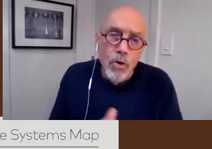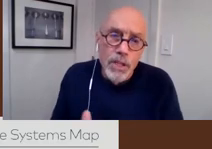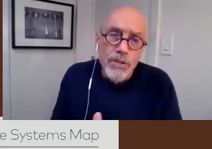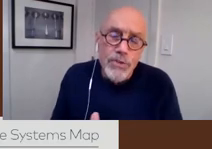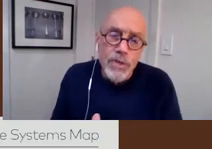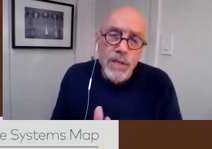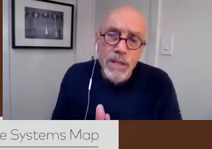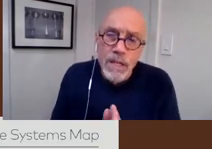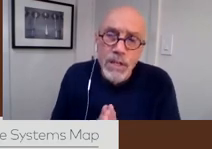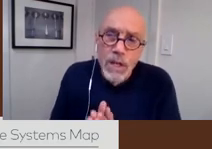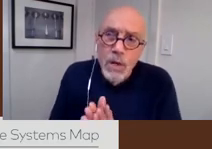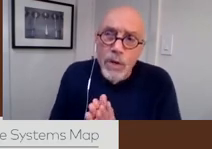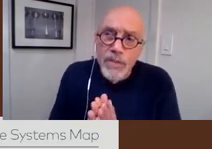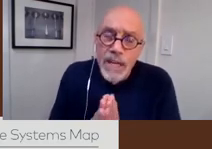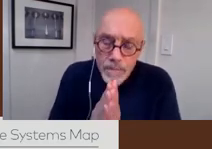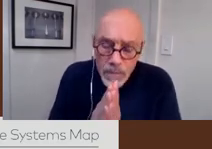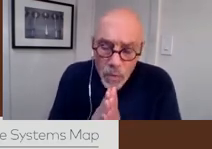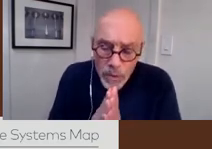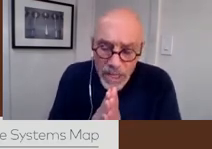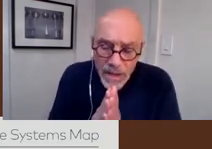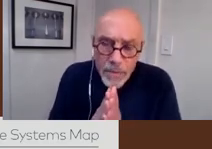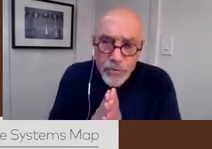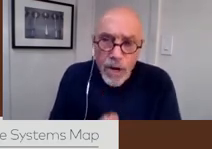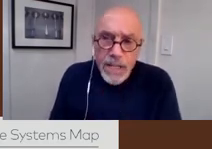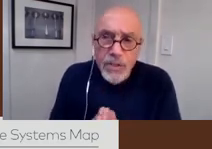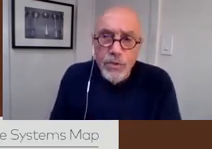the whole industry, and what they have been trying to do